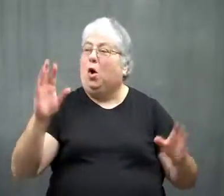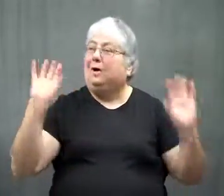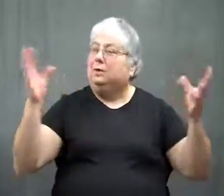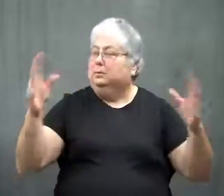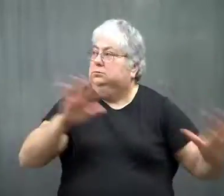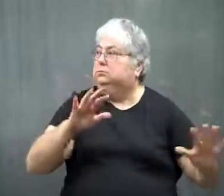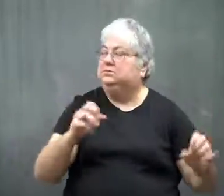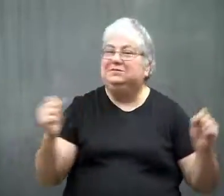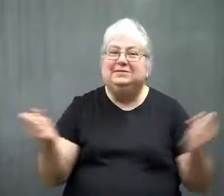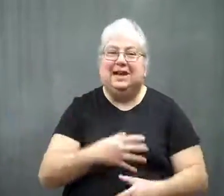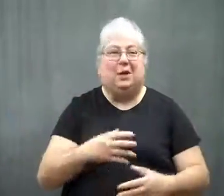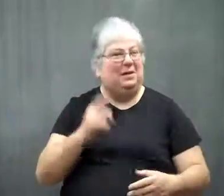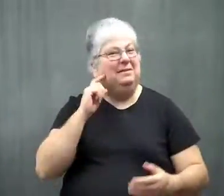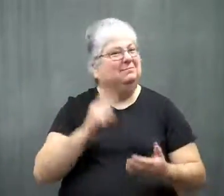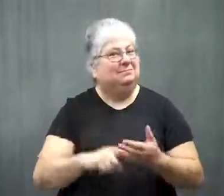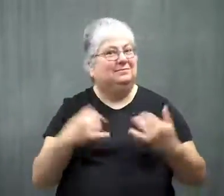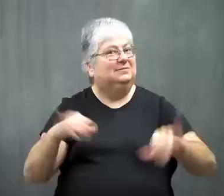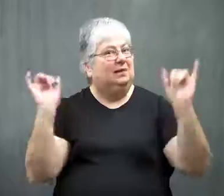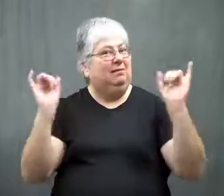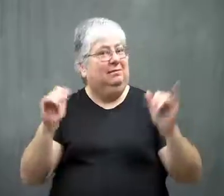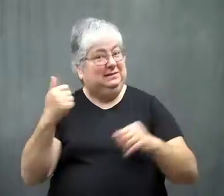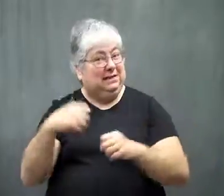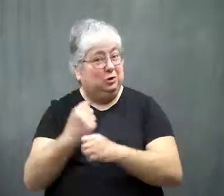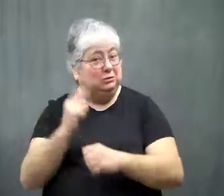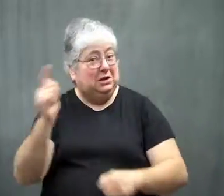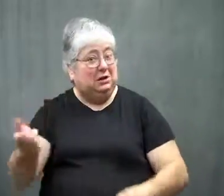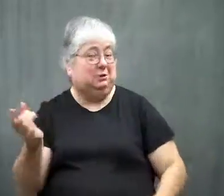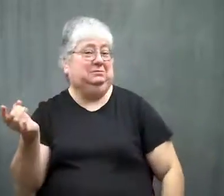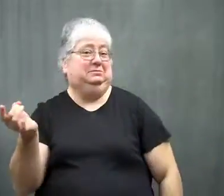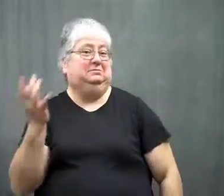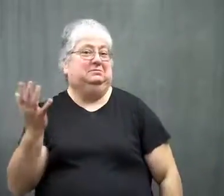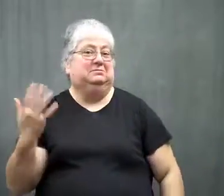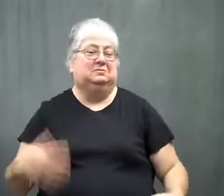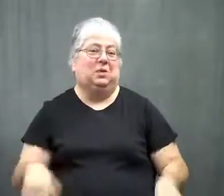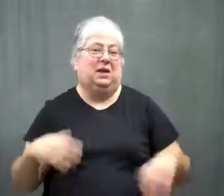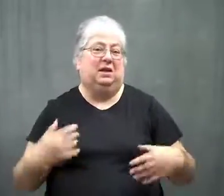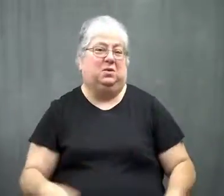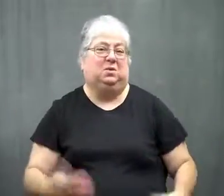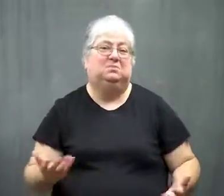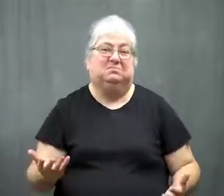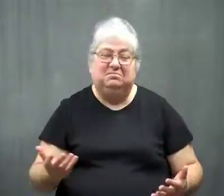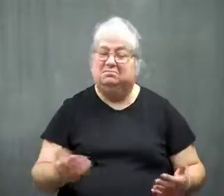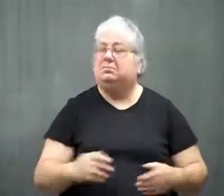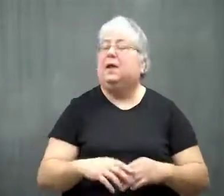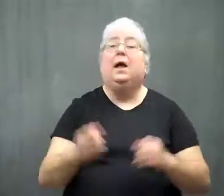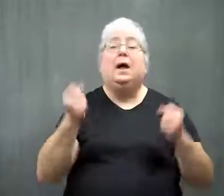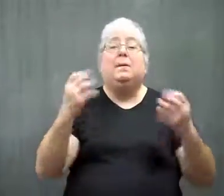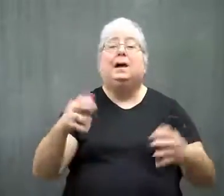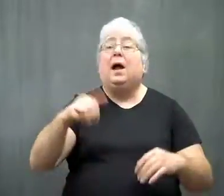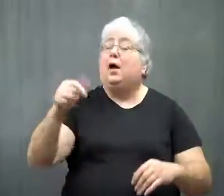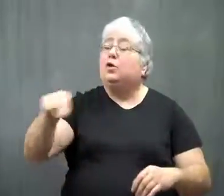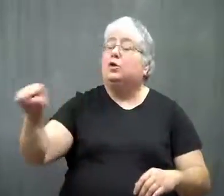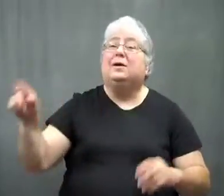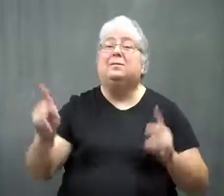The sound of sirens also gives people starts. That's still happening after 10 years.